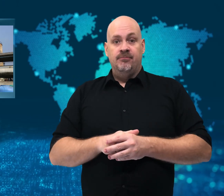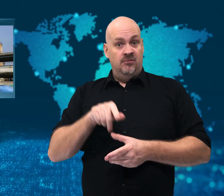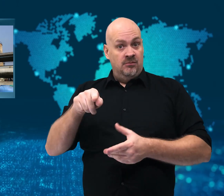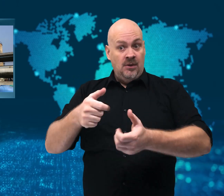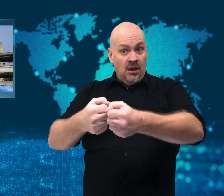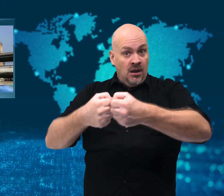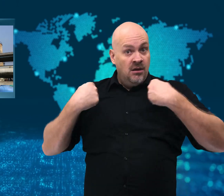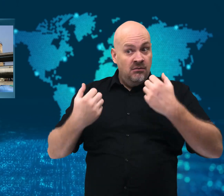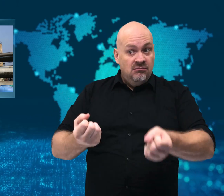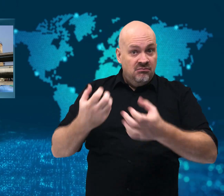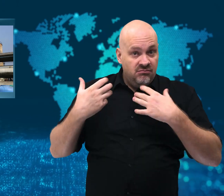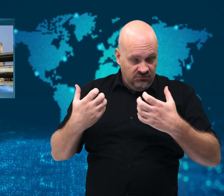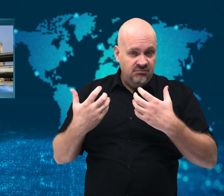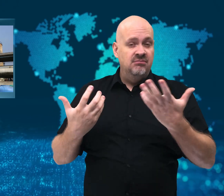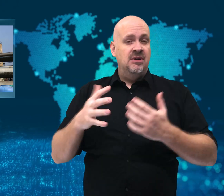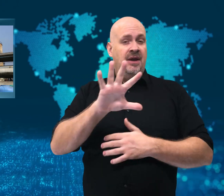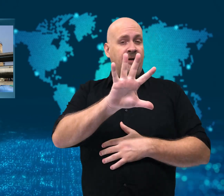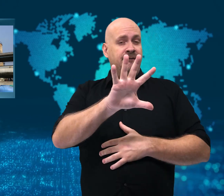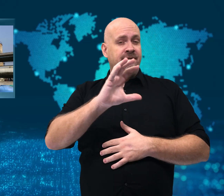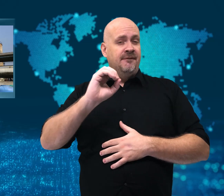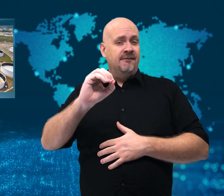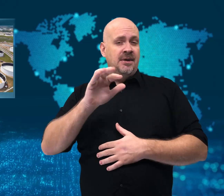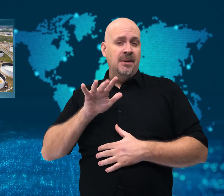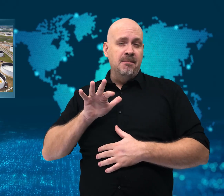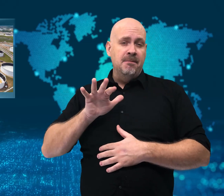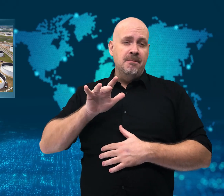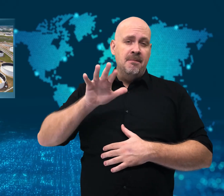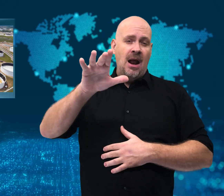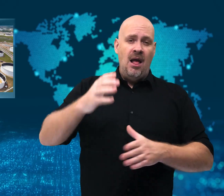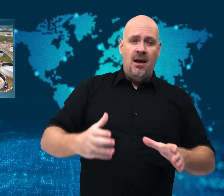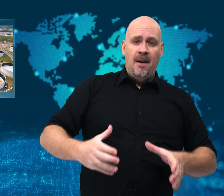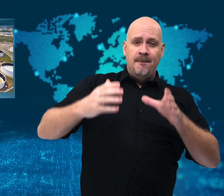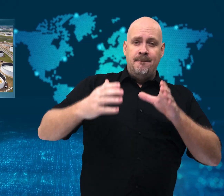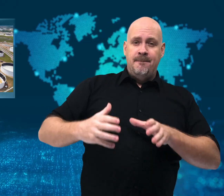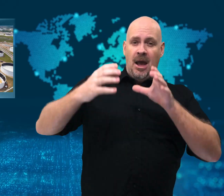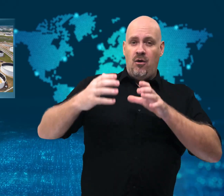China has said it may also do the same.